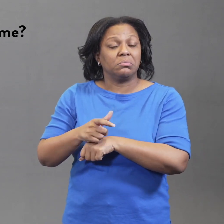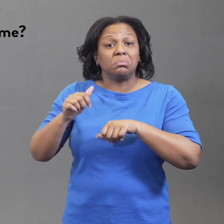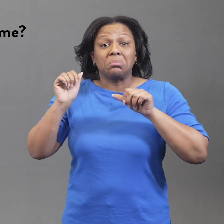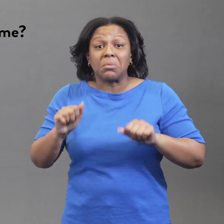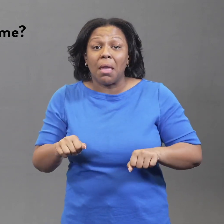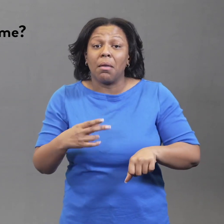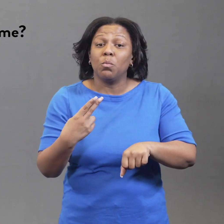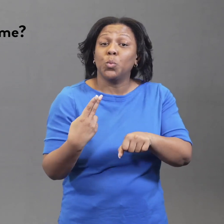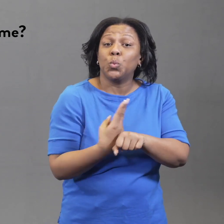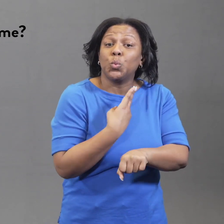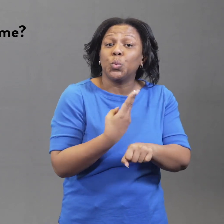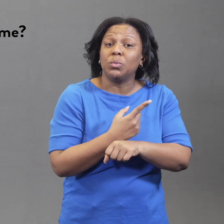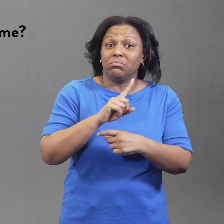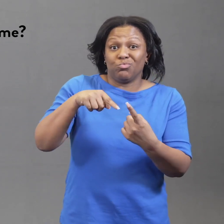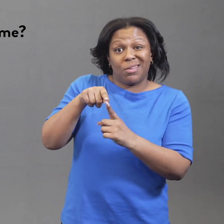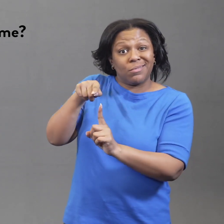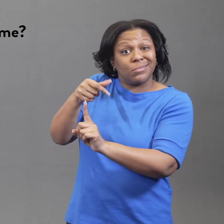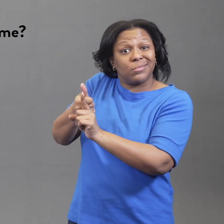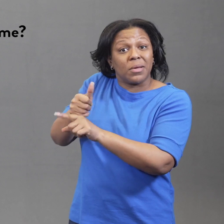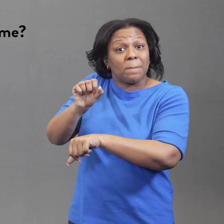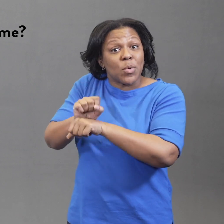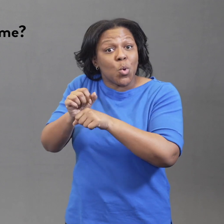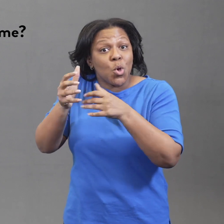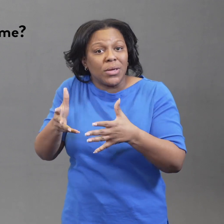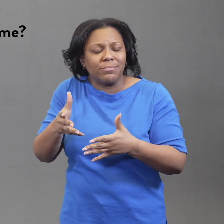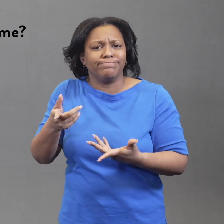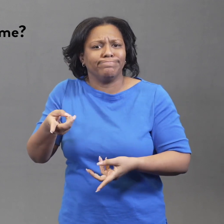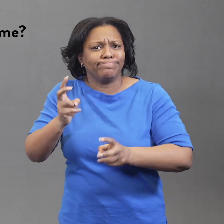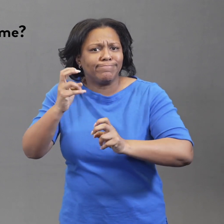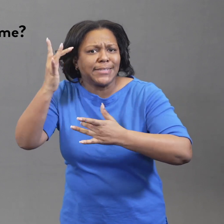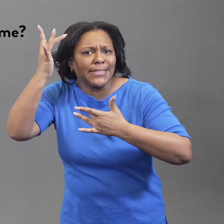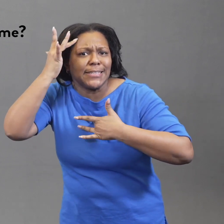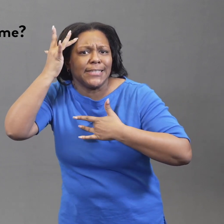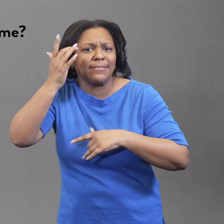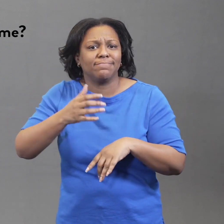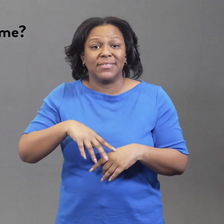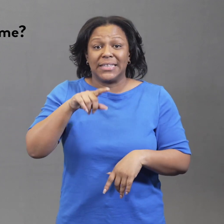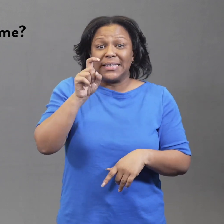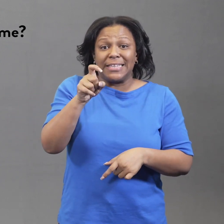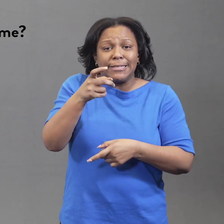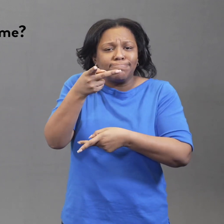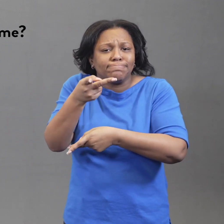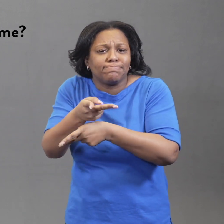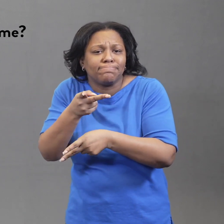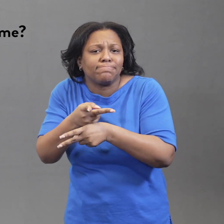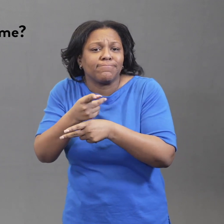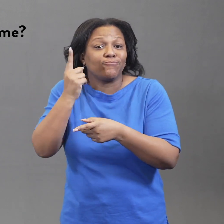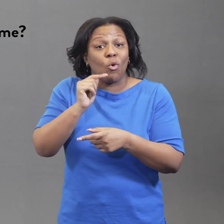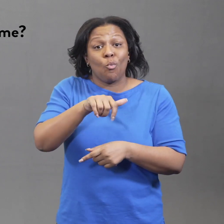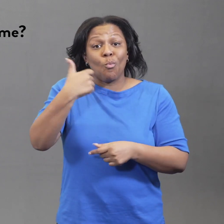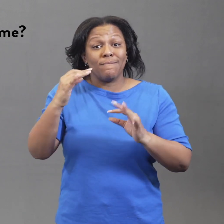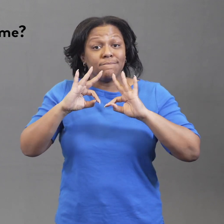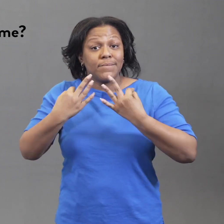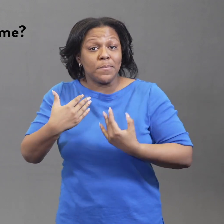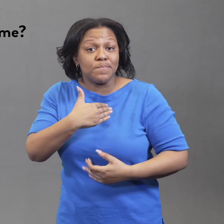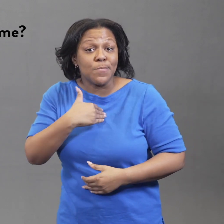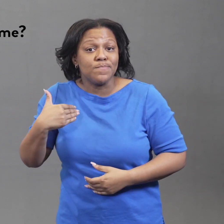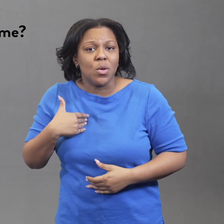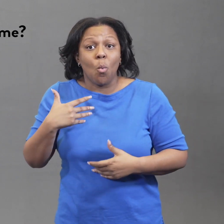It can be used when an employee is sick, needs to care for a sick family member